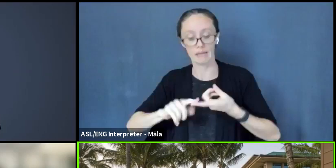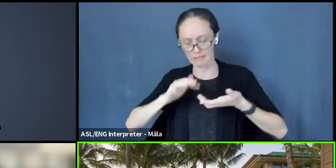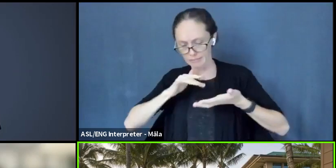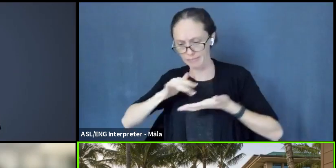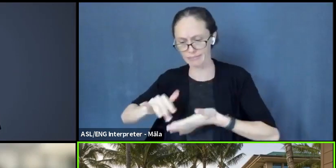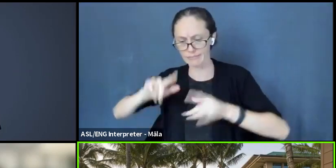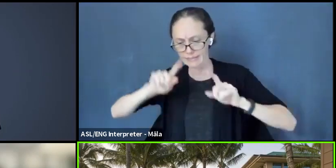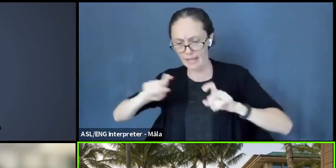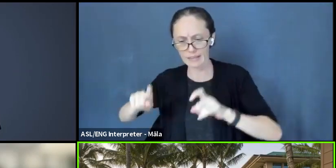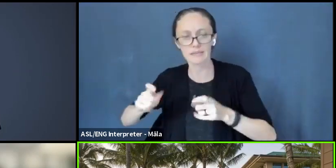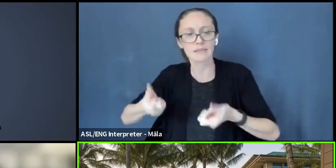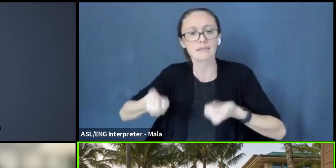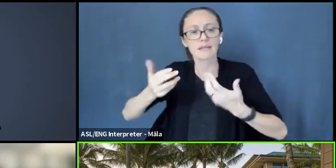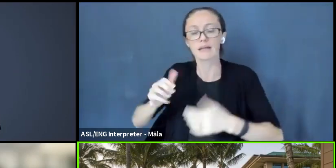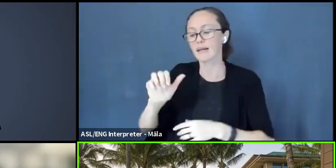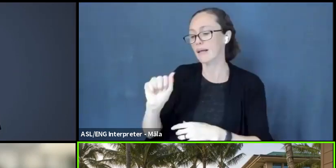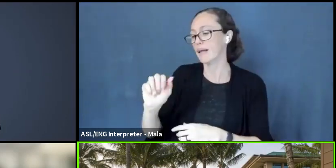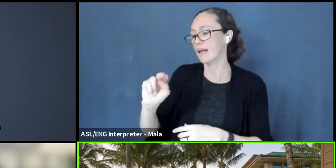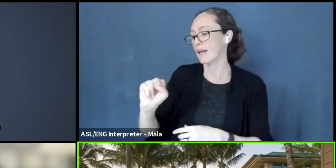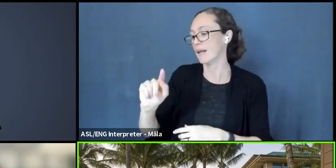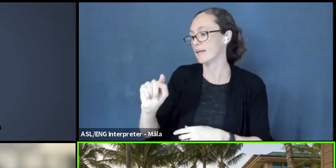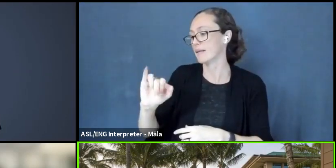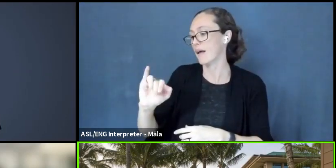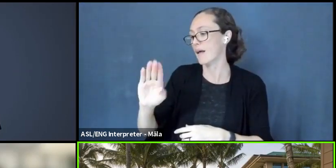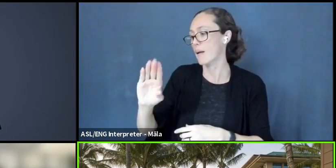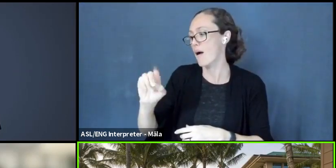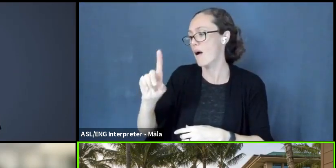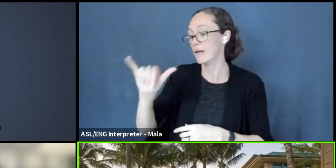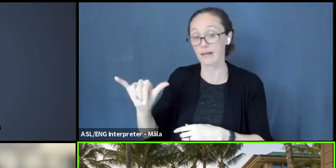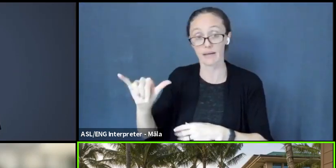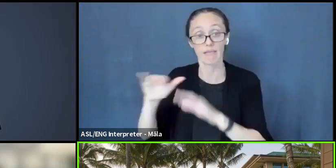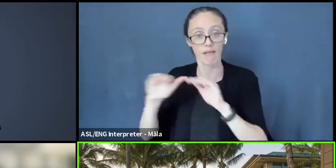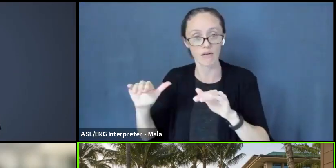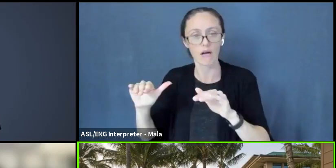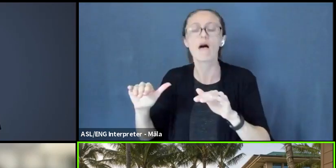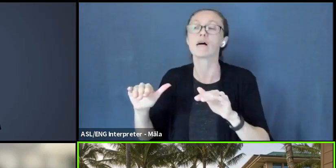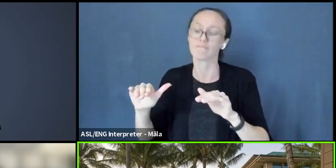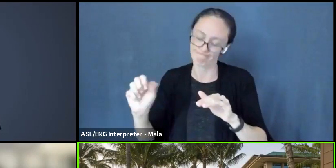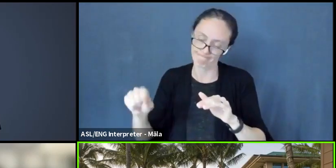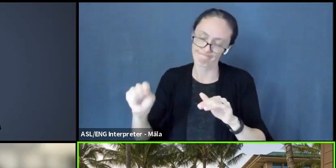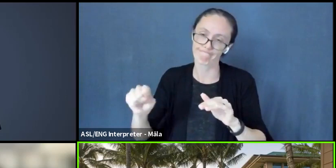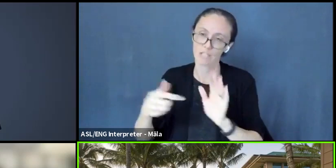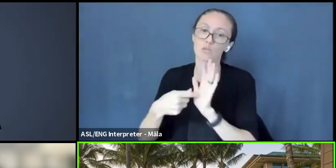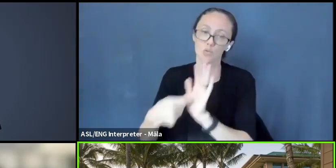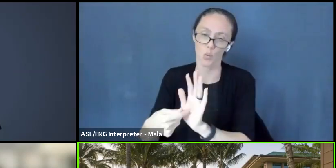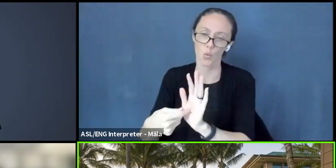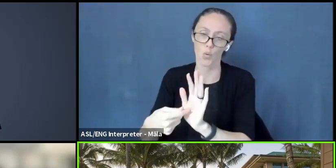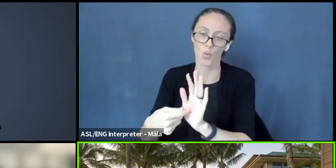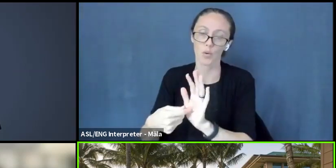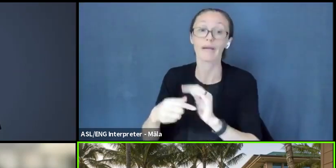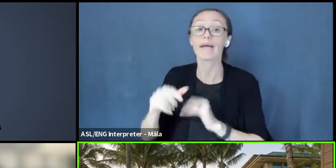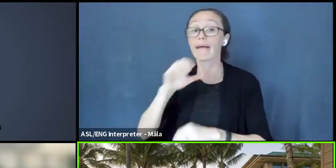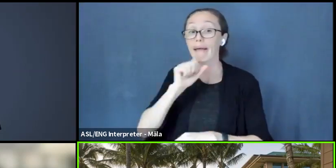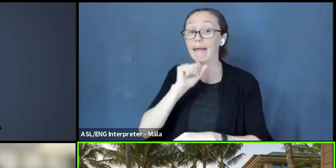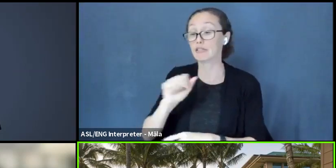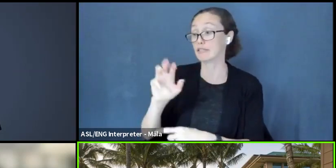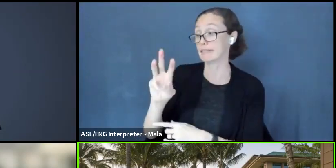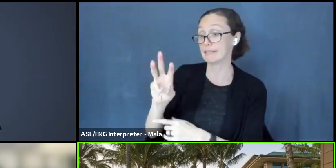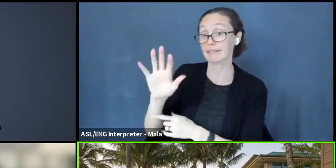levels, then it does show slight decrease in 65 and above.